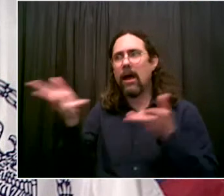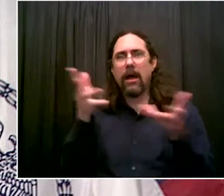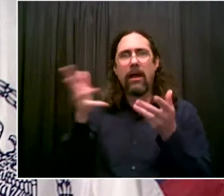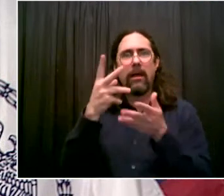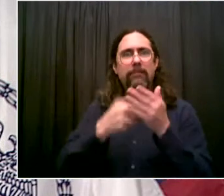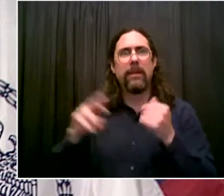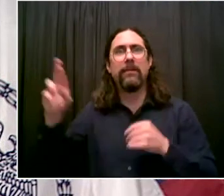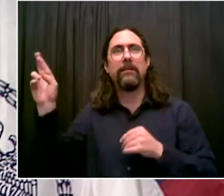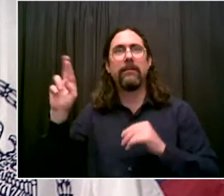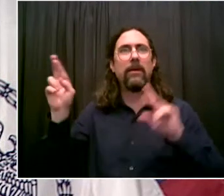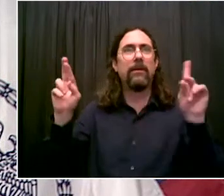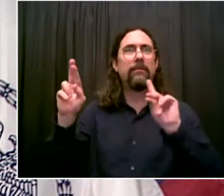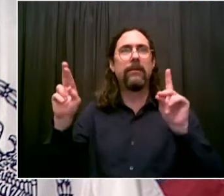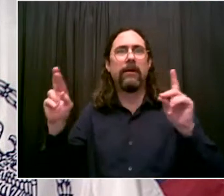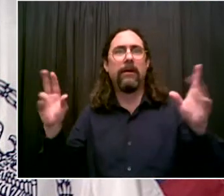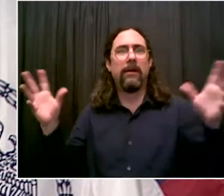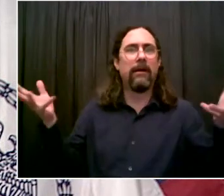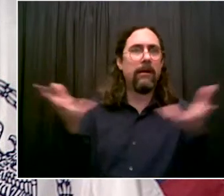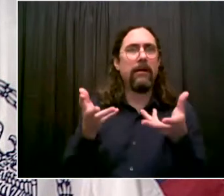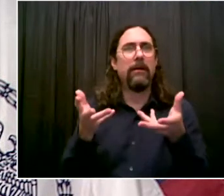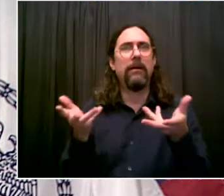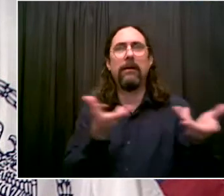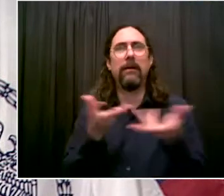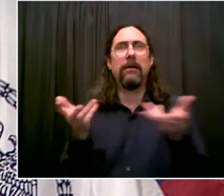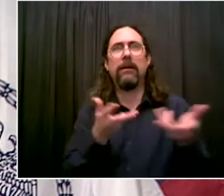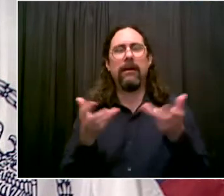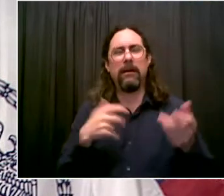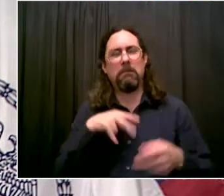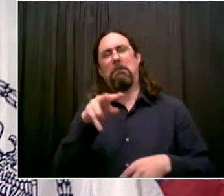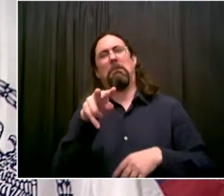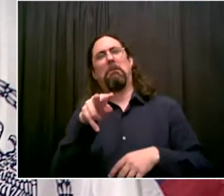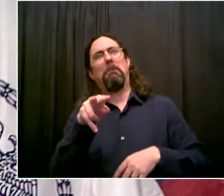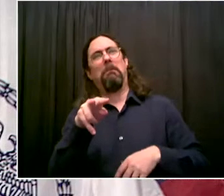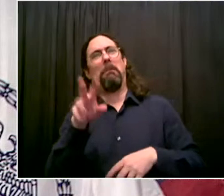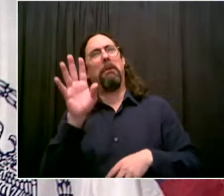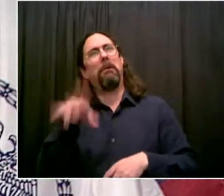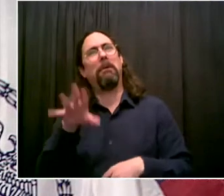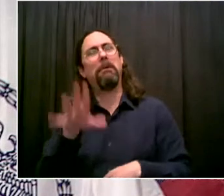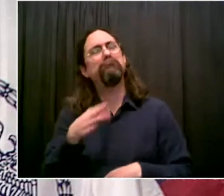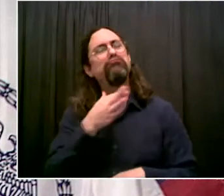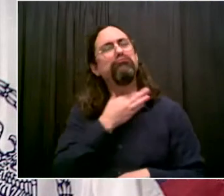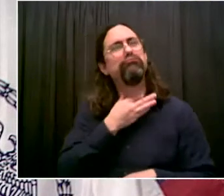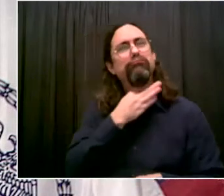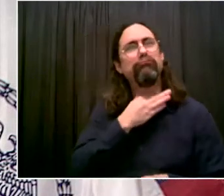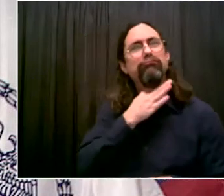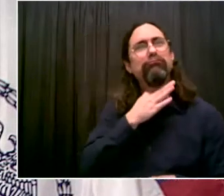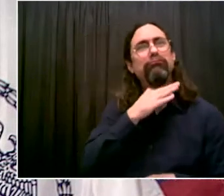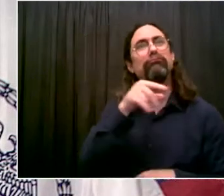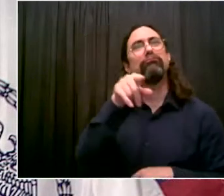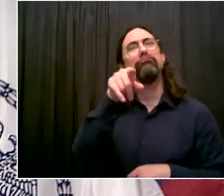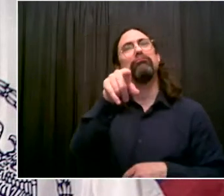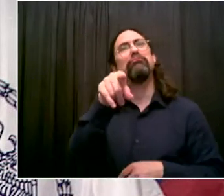GOVERNOR WINTER TERM IS UP? I KNOW THAT IDEA HAS BEEN FLOATED